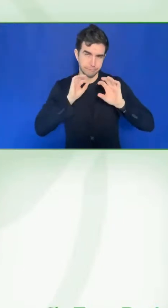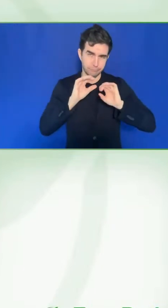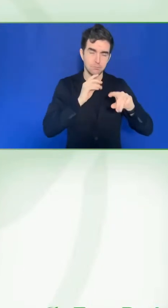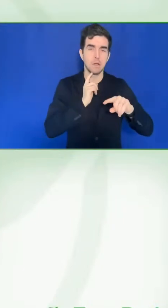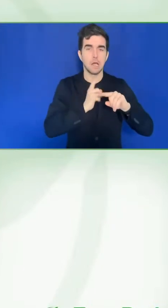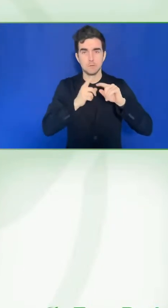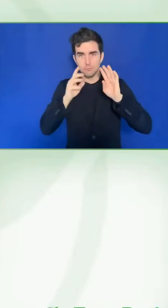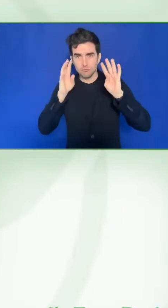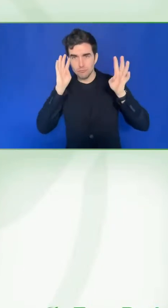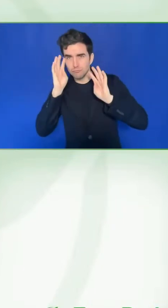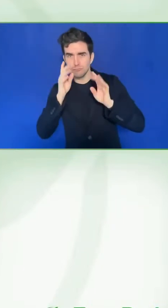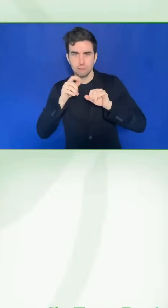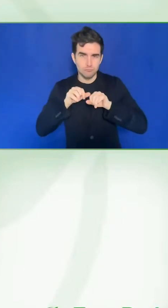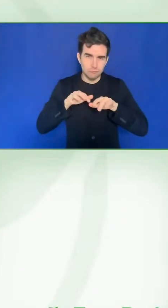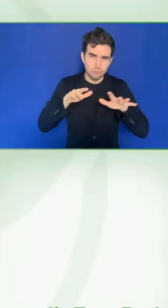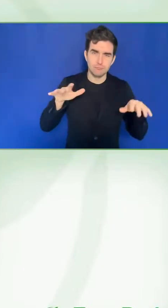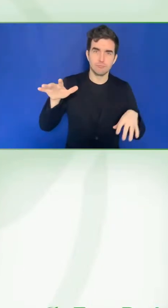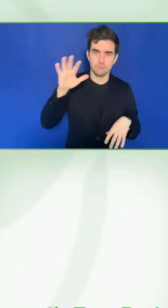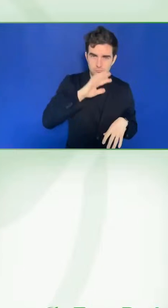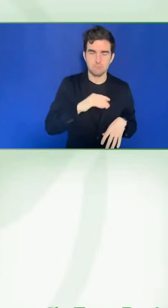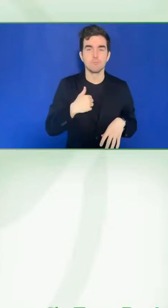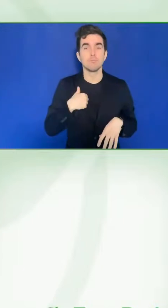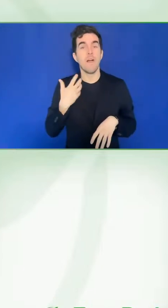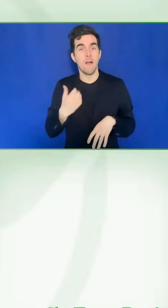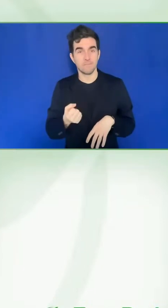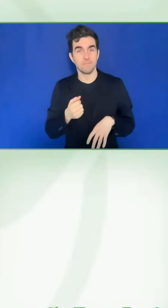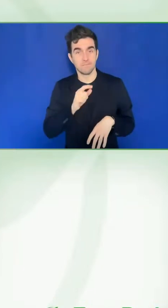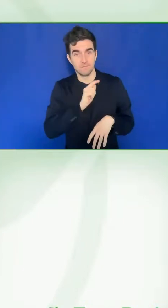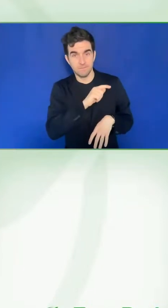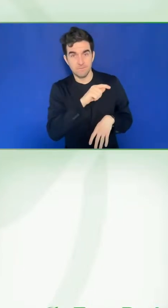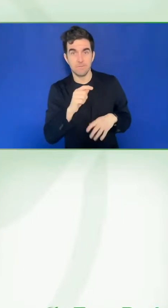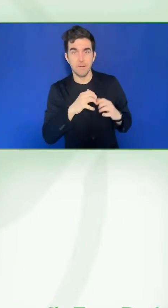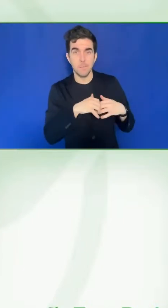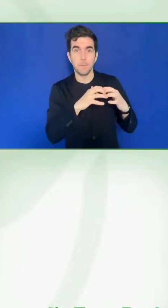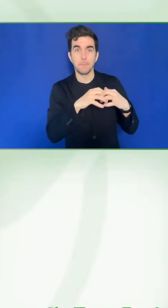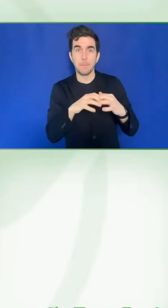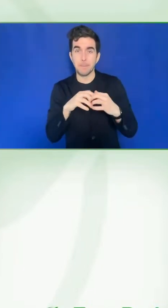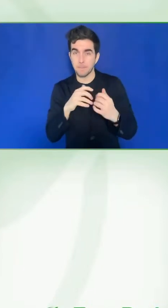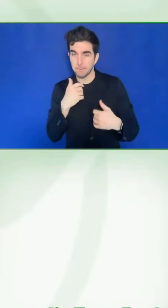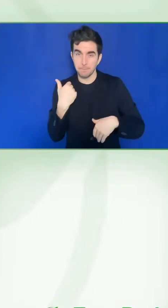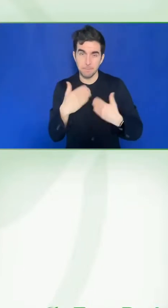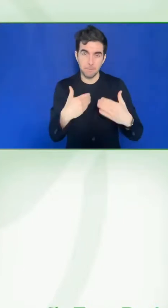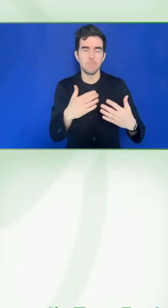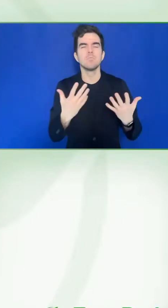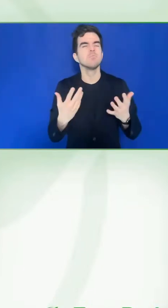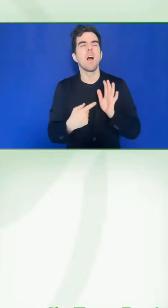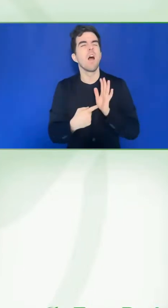One of the first things that we noticed in terms of building the relationship network